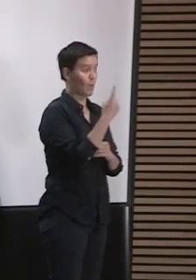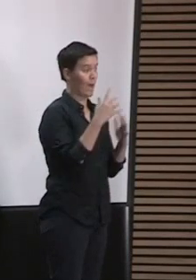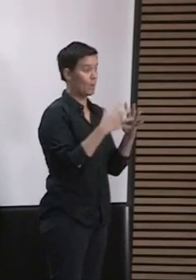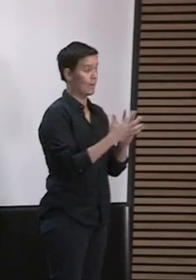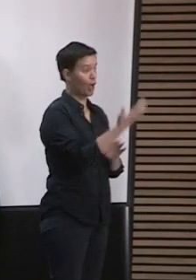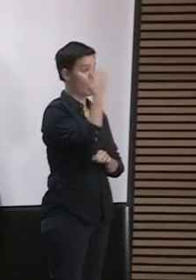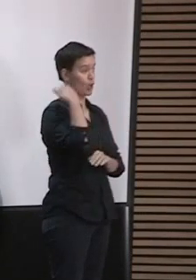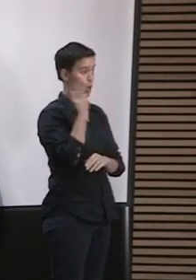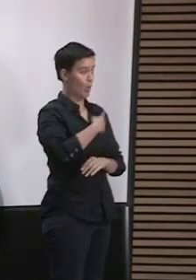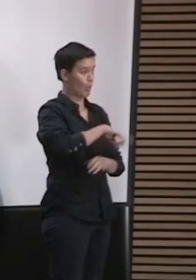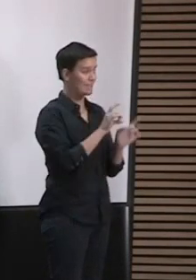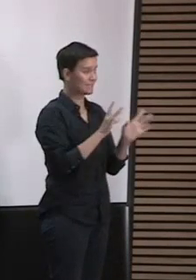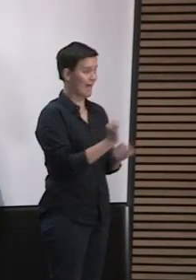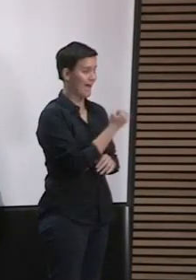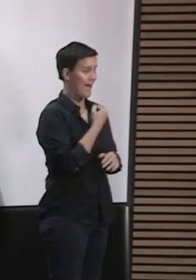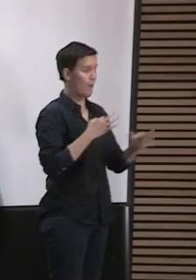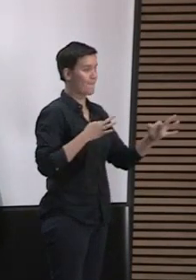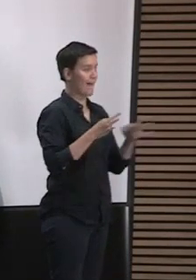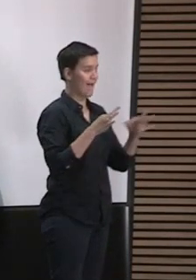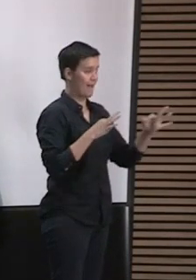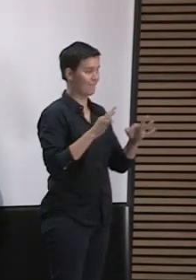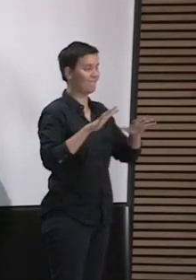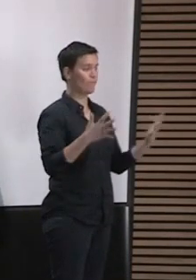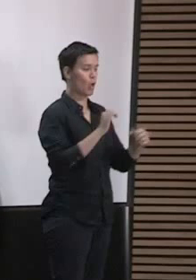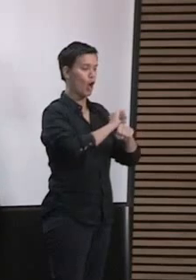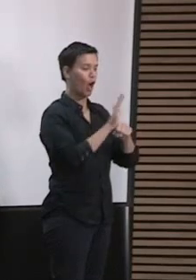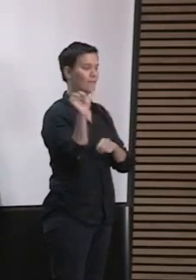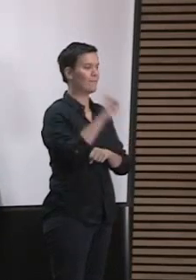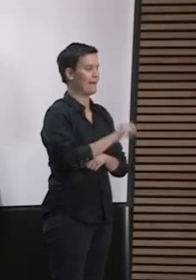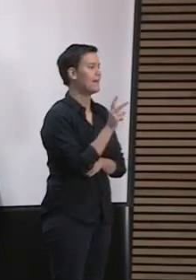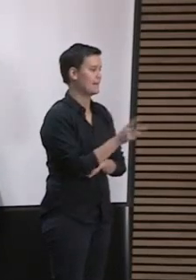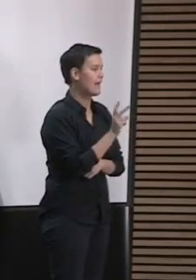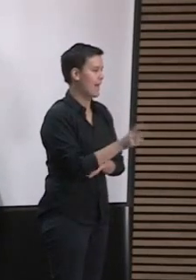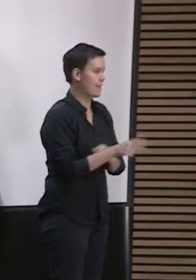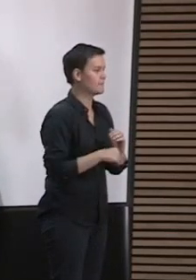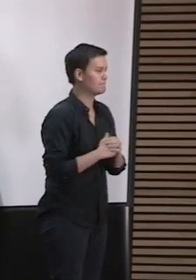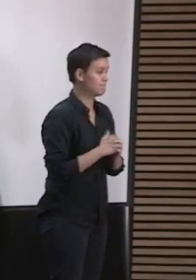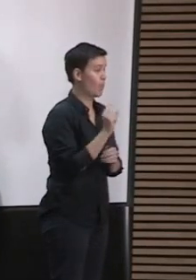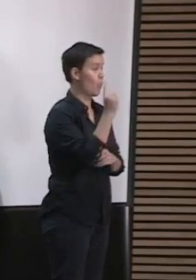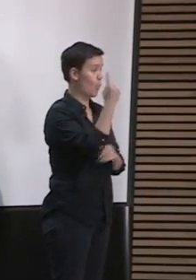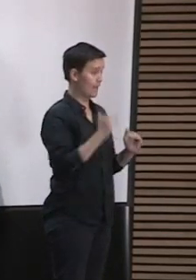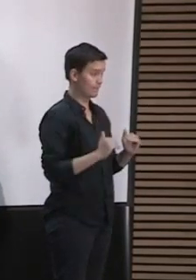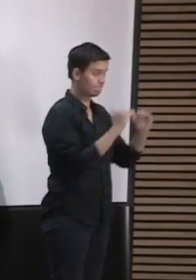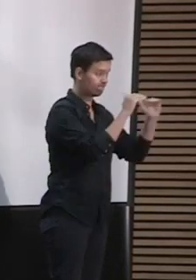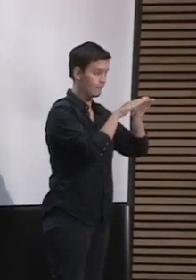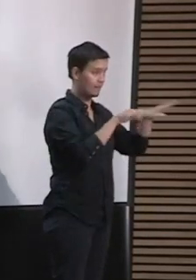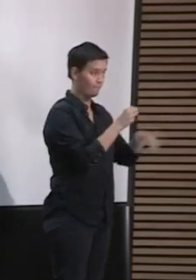everyone. We are now a week into our COVID resurgence